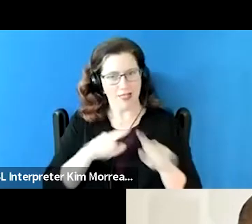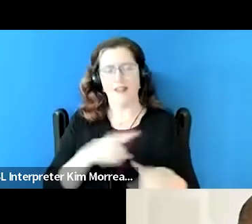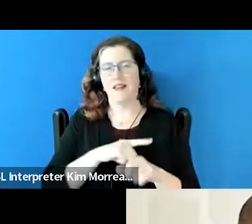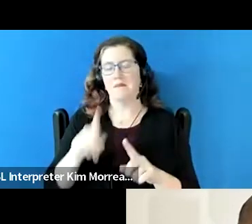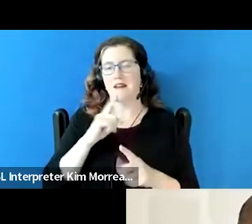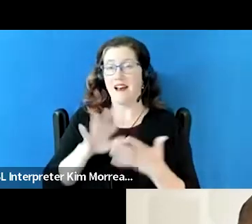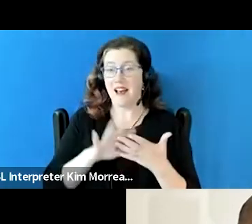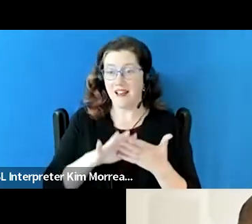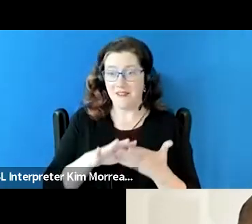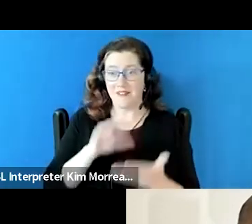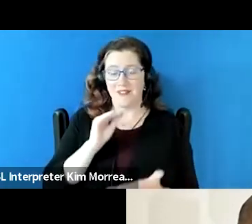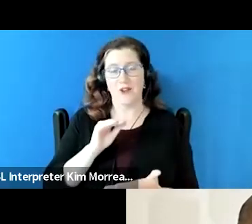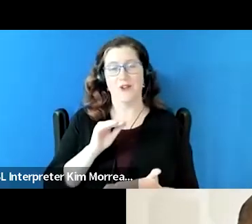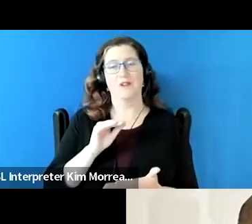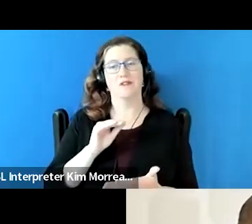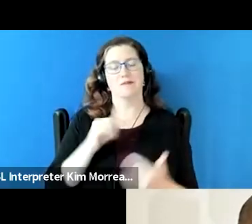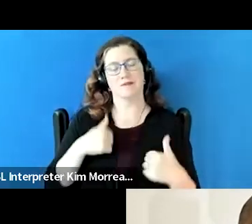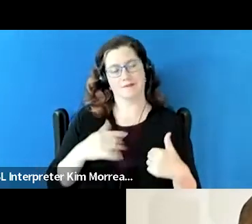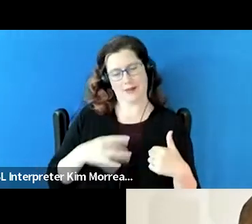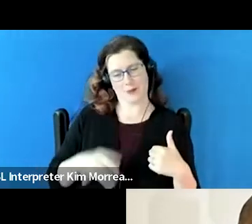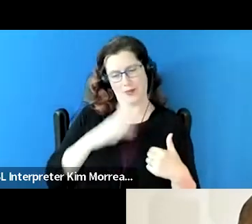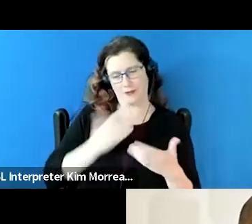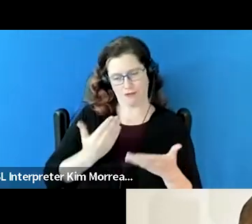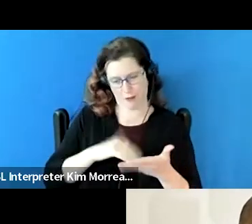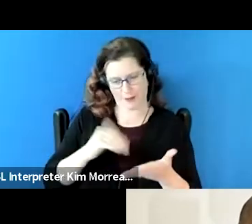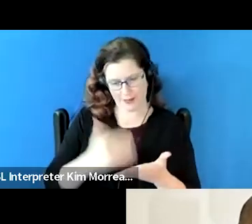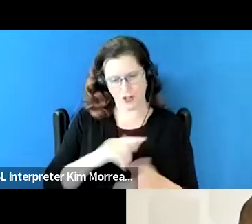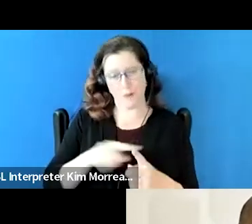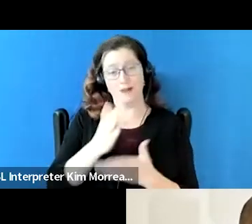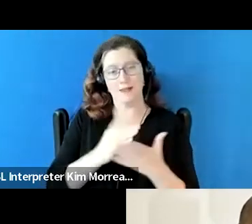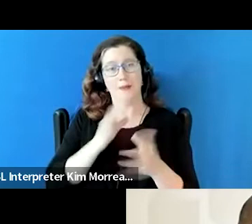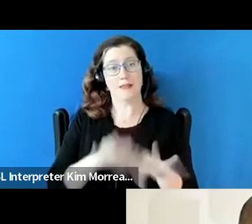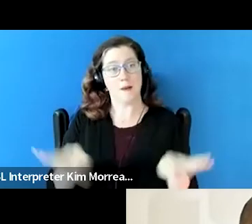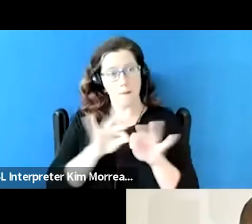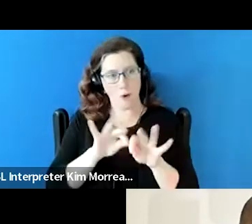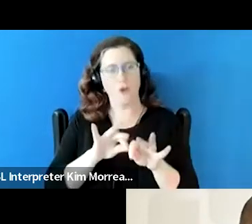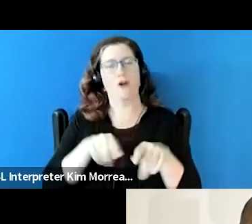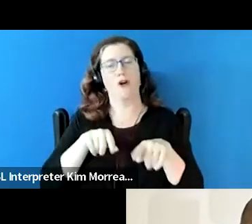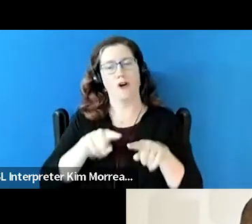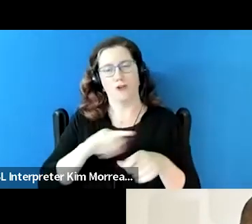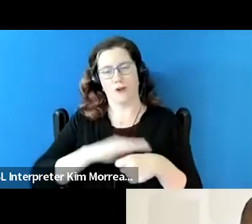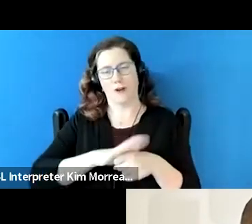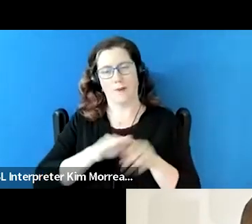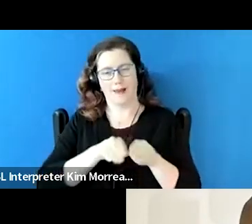you know, I don't like repetition, but repetition is important in the midst of a pandemic or crisis, right.